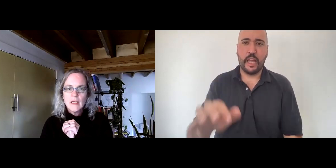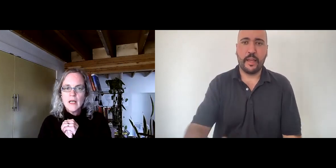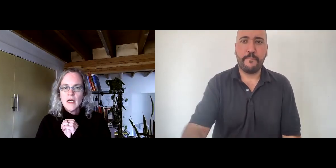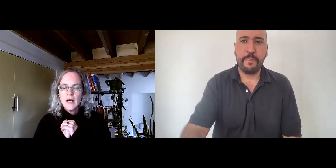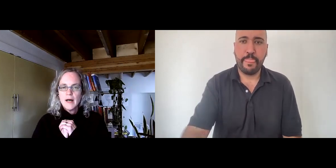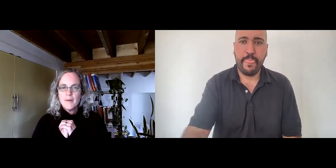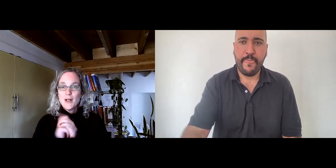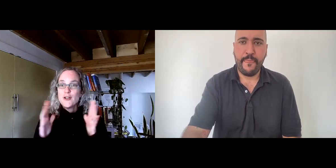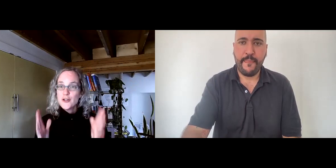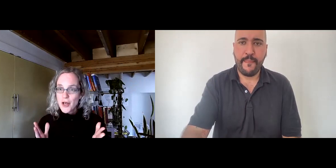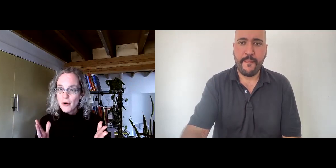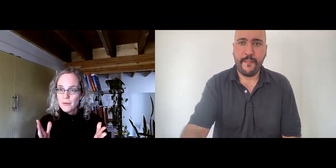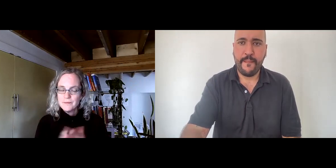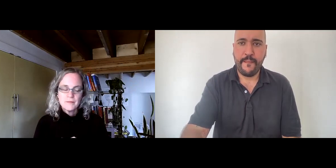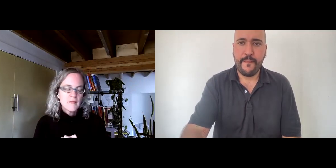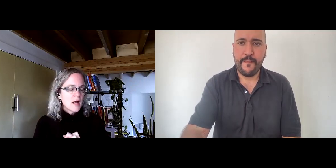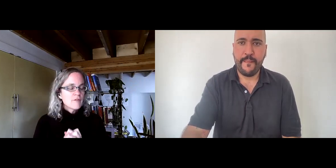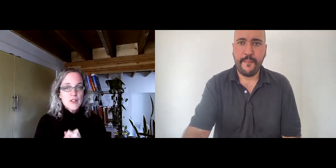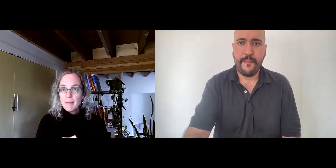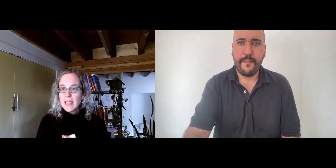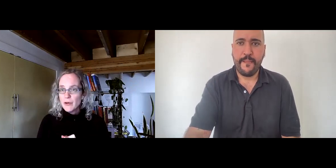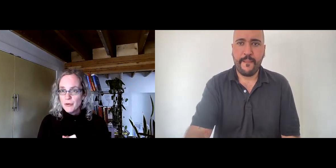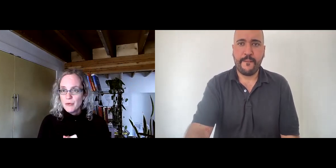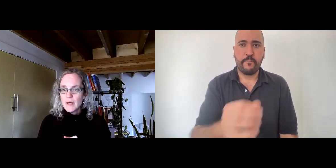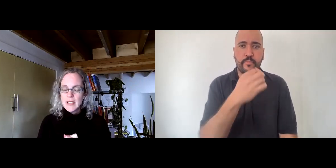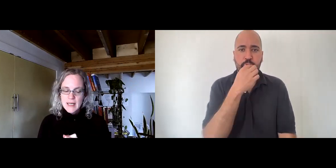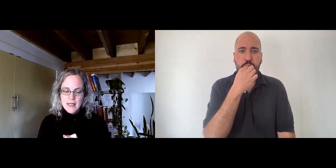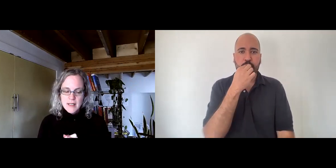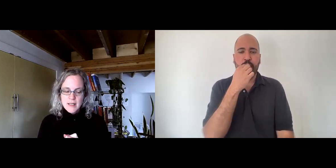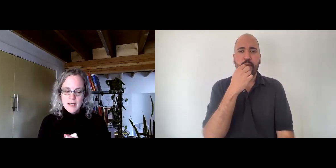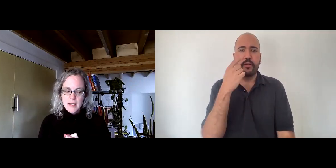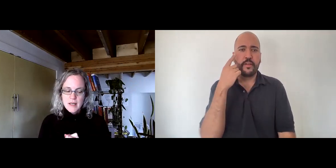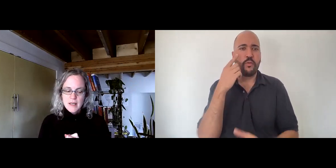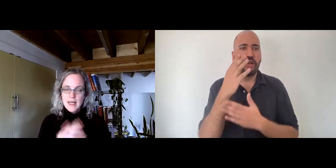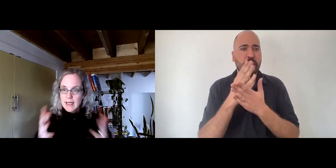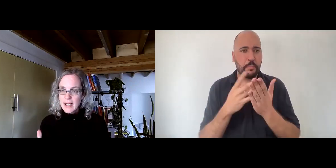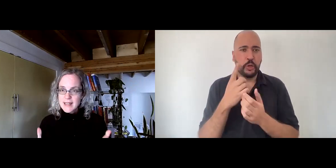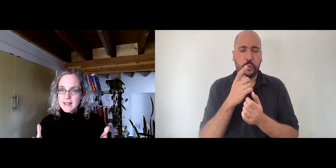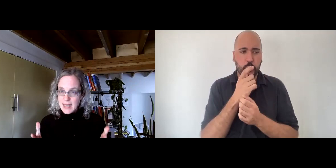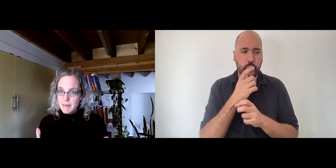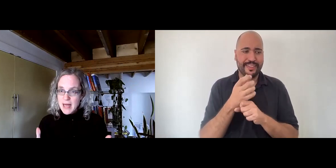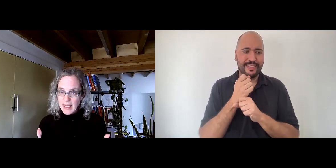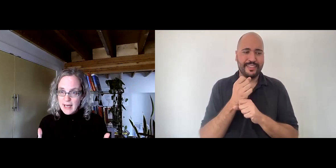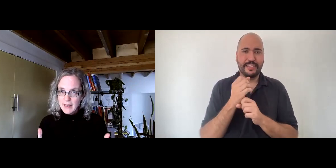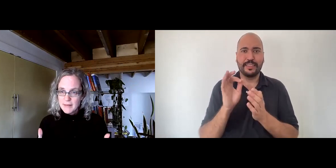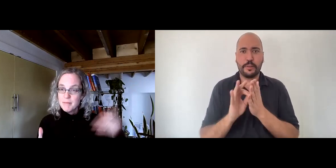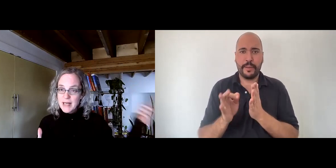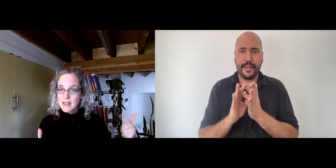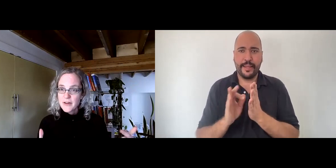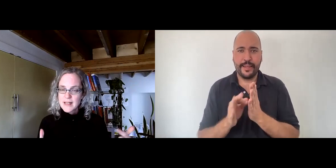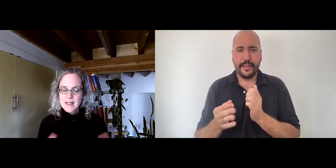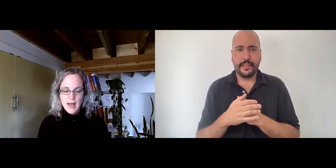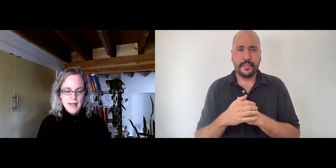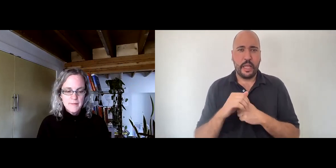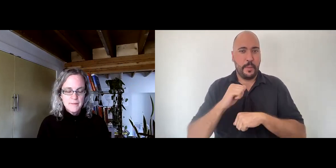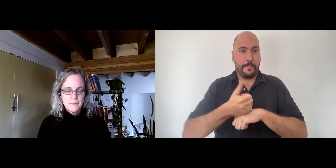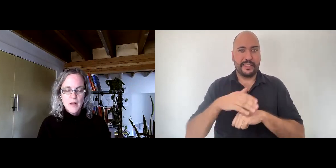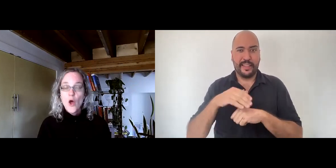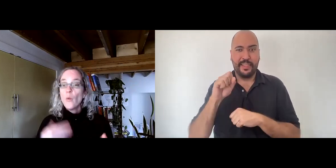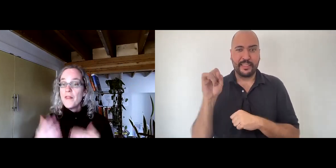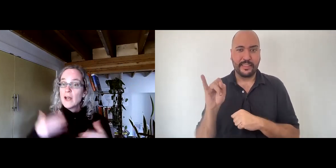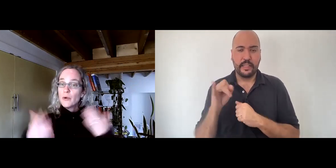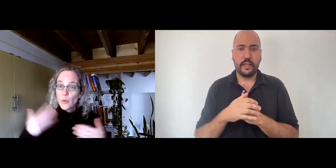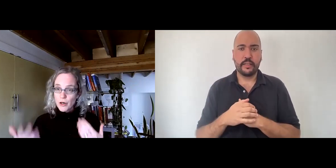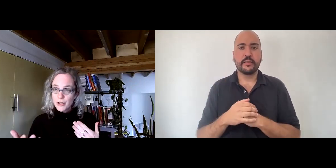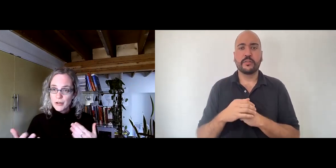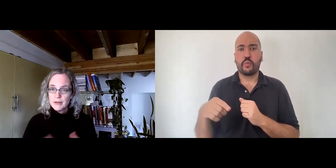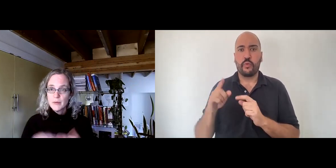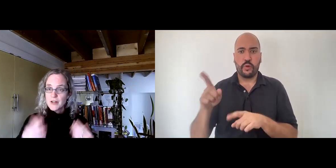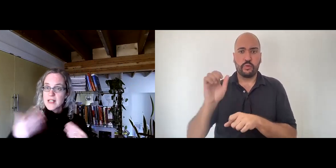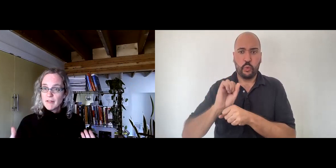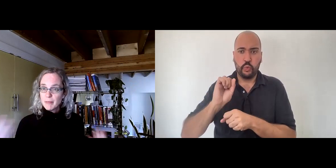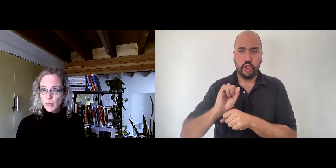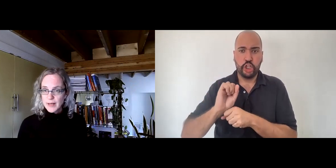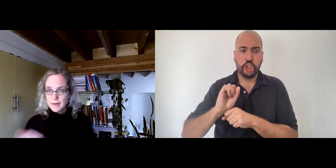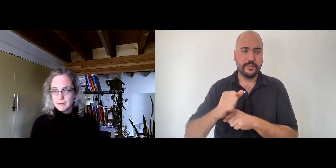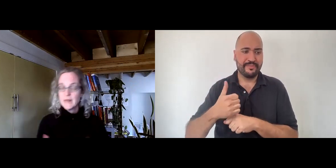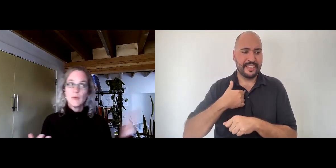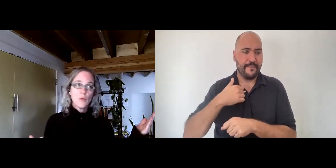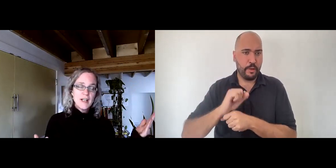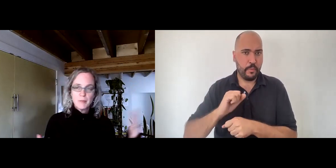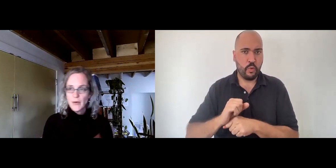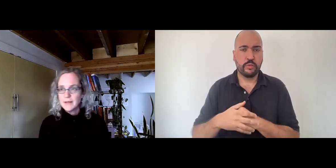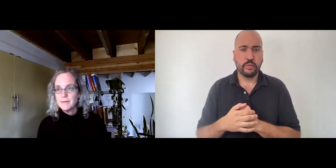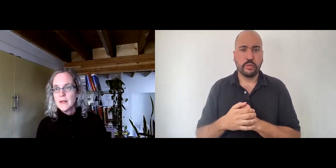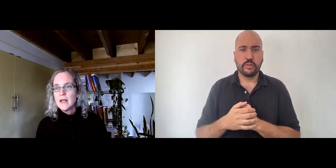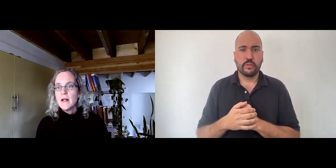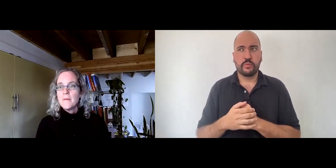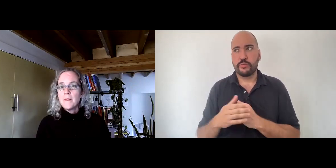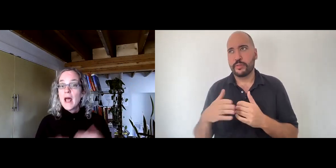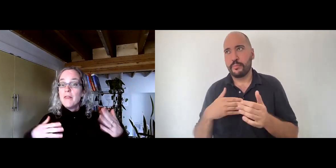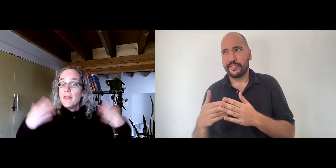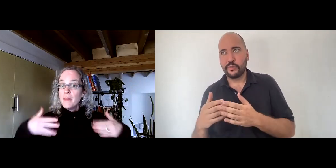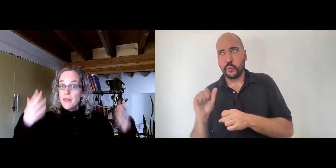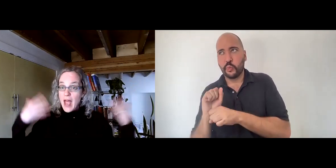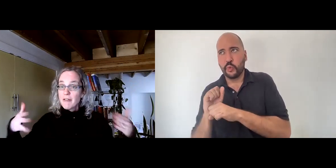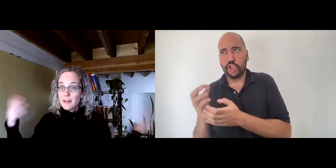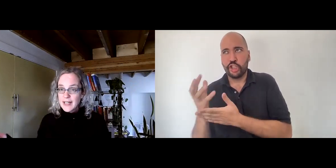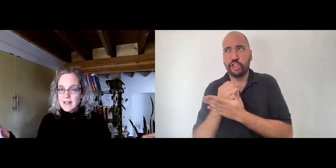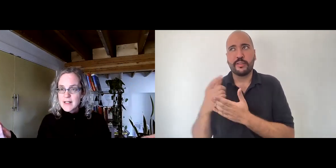So for somebody who is getting getting Medicaid based on their SSI when they go to work, when they're self-employed, even when they're wage employed and they have earnings.